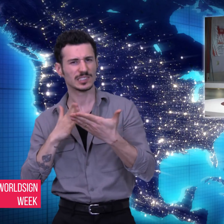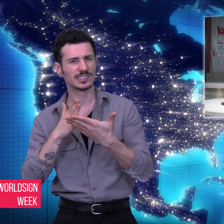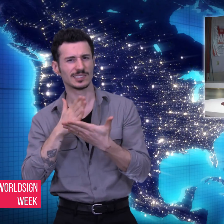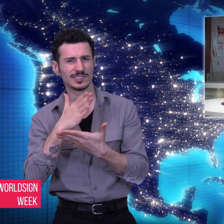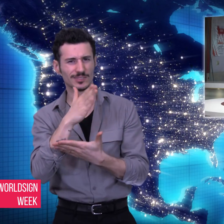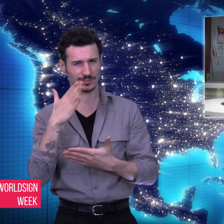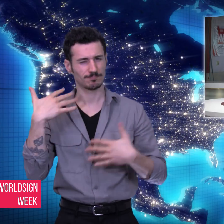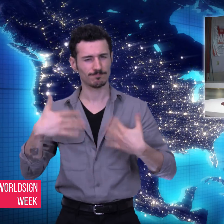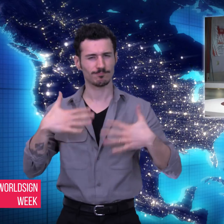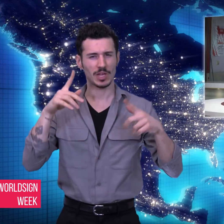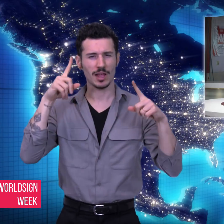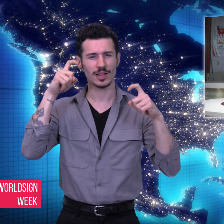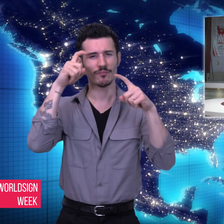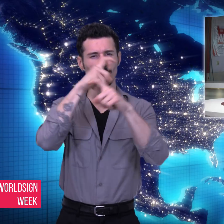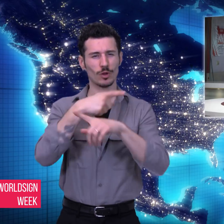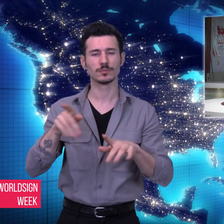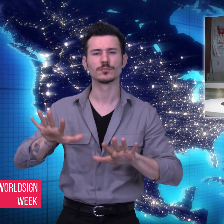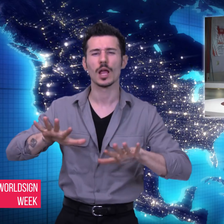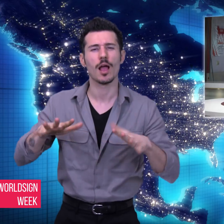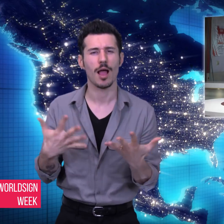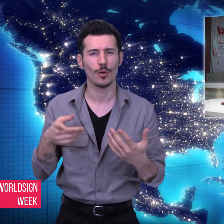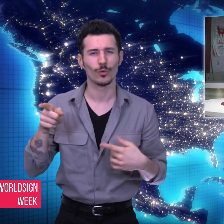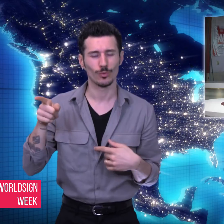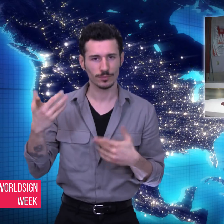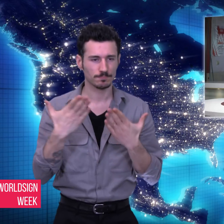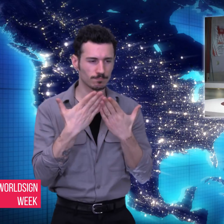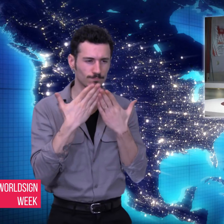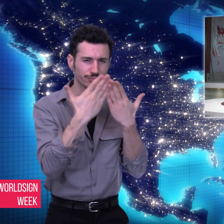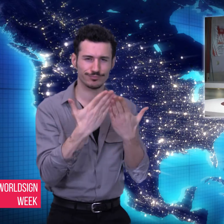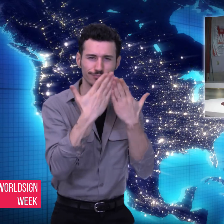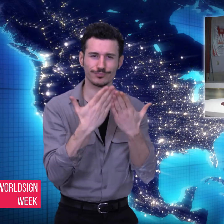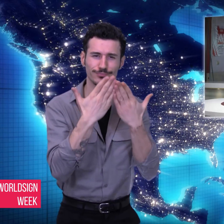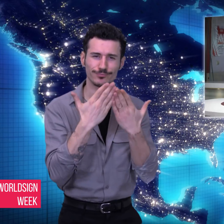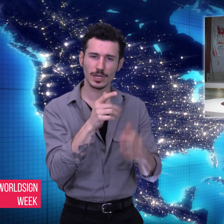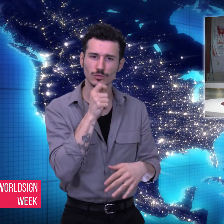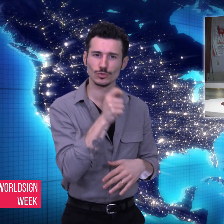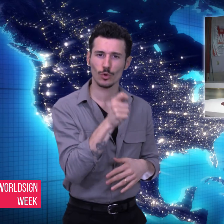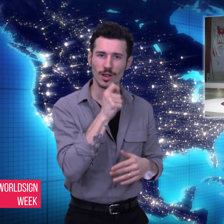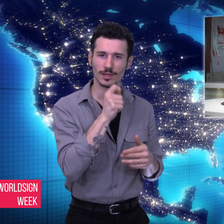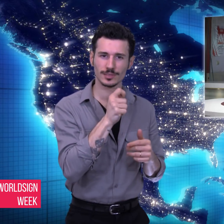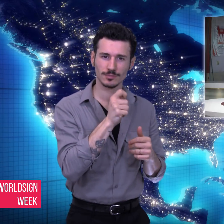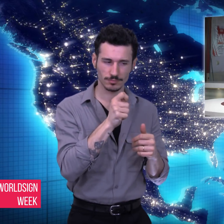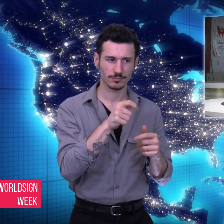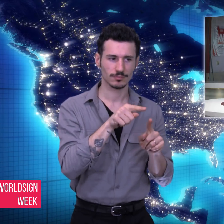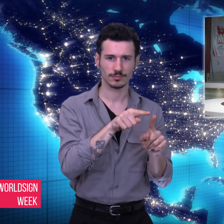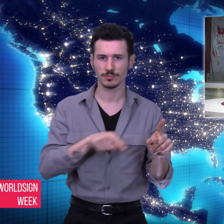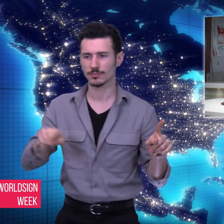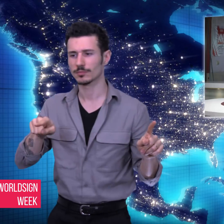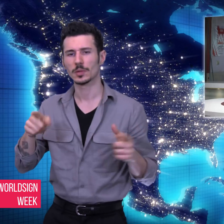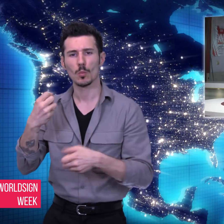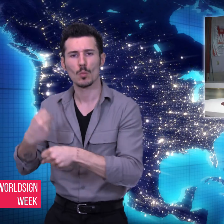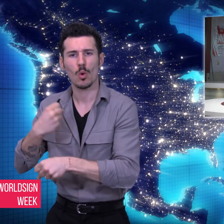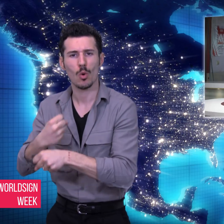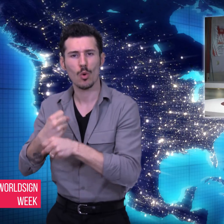a “difficult childhood”; she supported herself in journalism